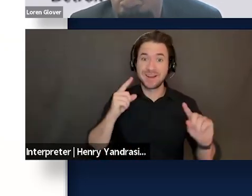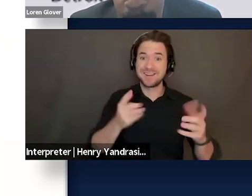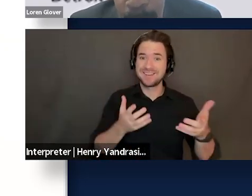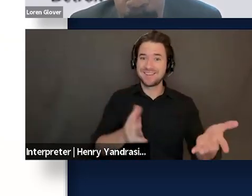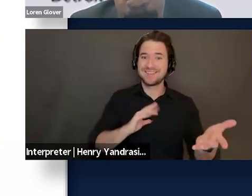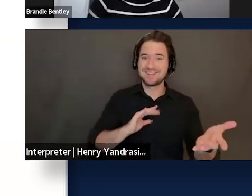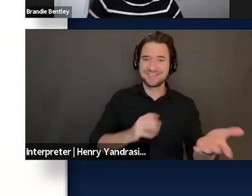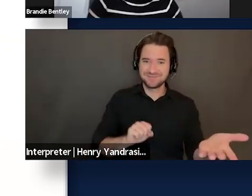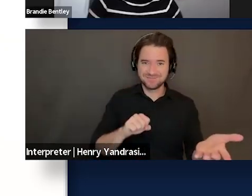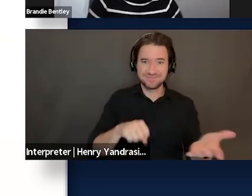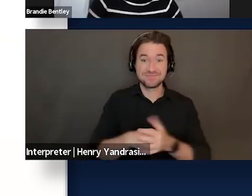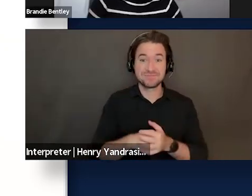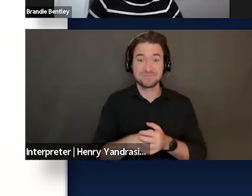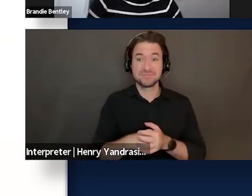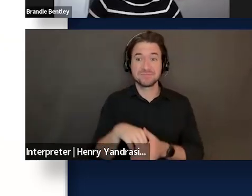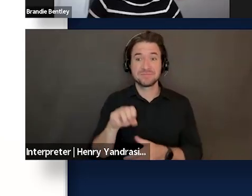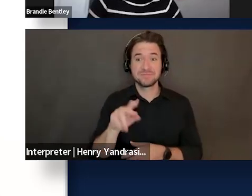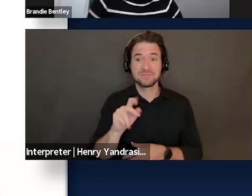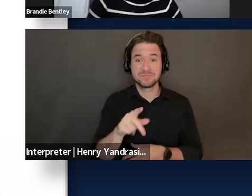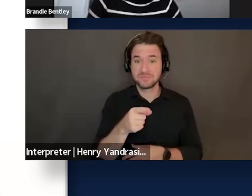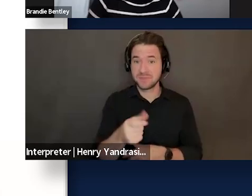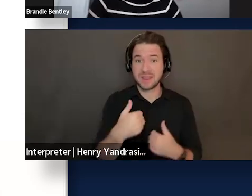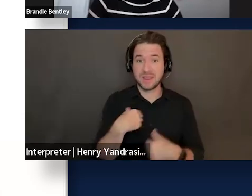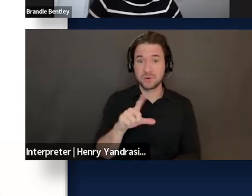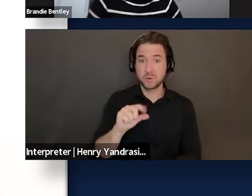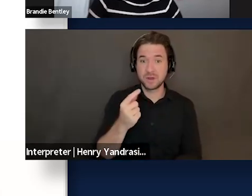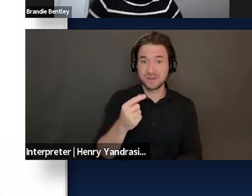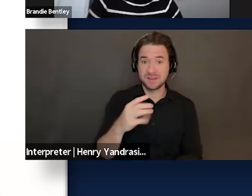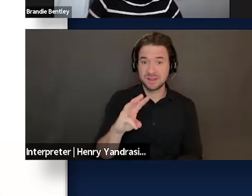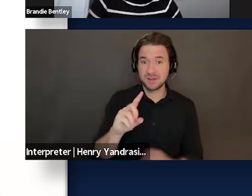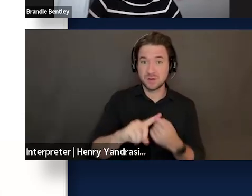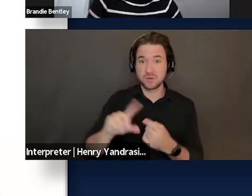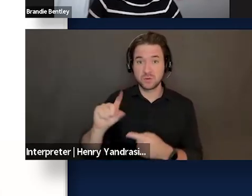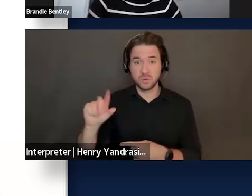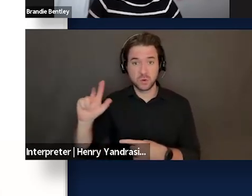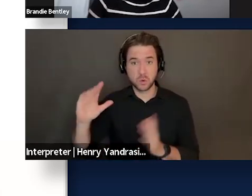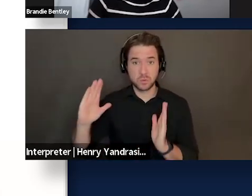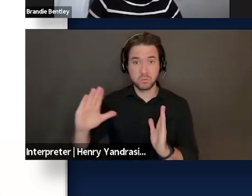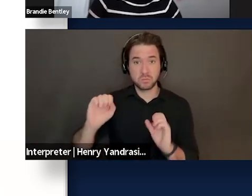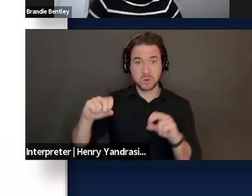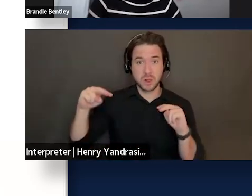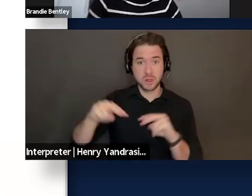There we go. Do you want… we have 2016 through 2023, so we can look at all of the years.